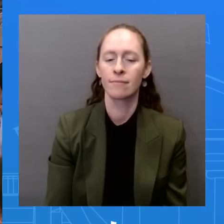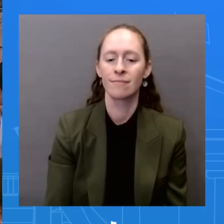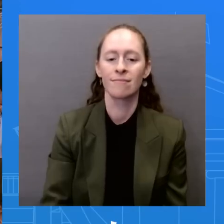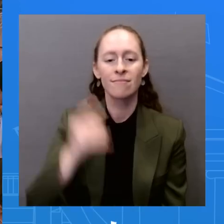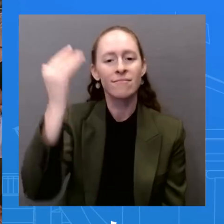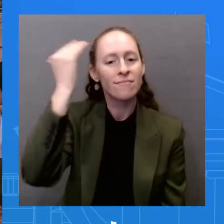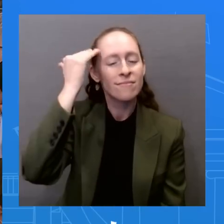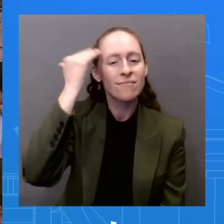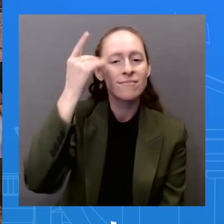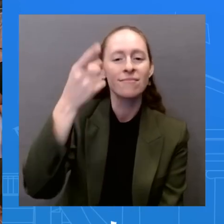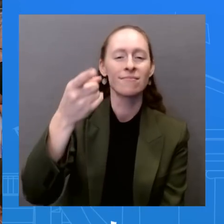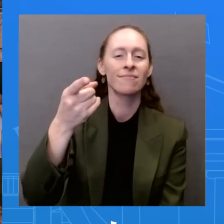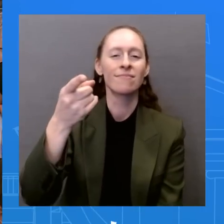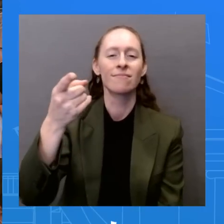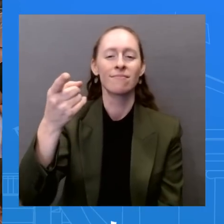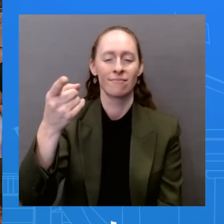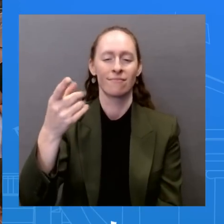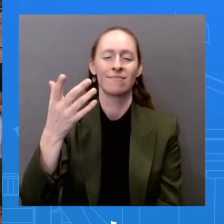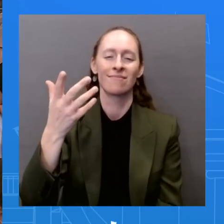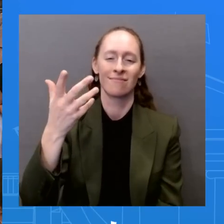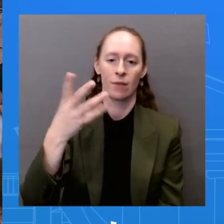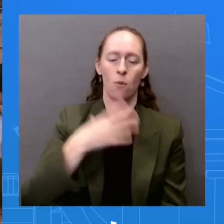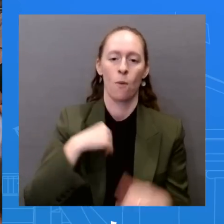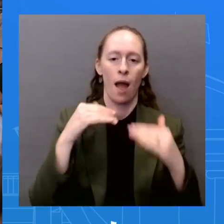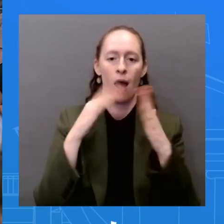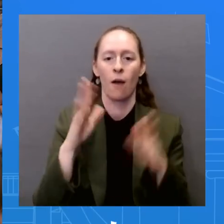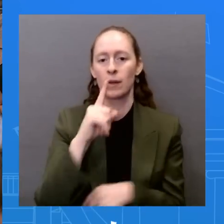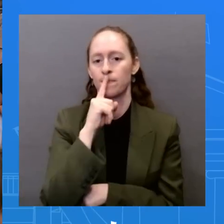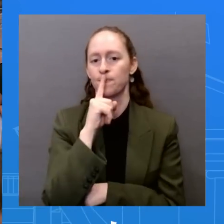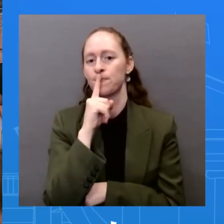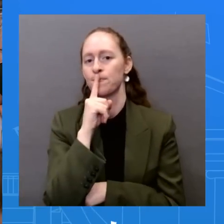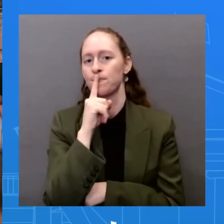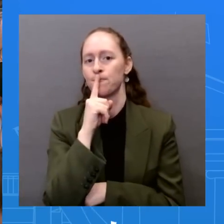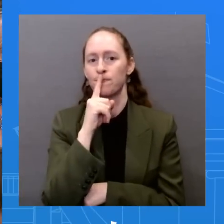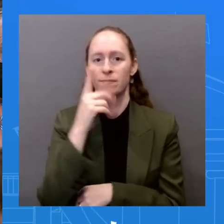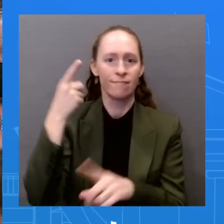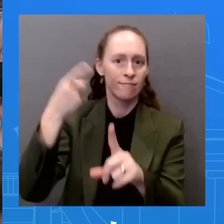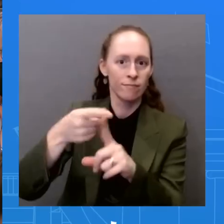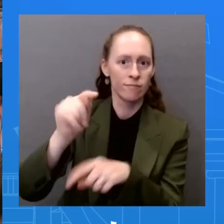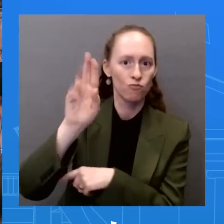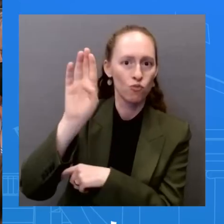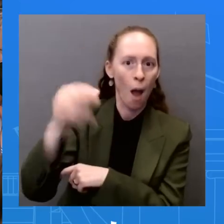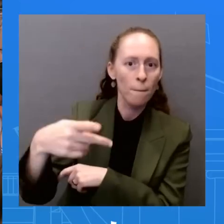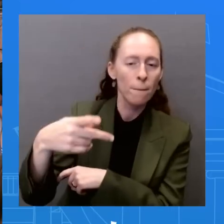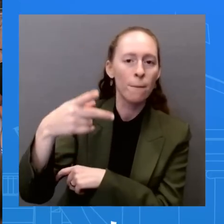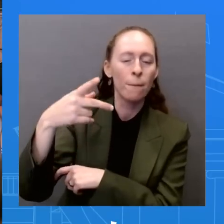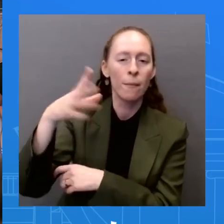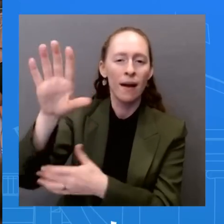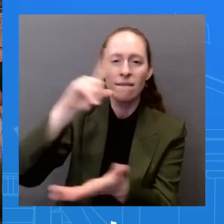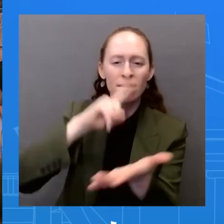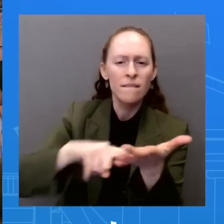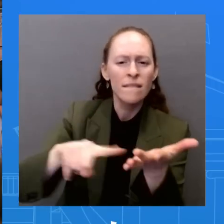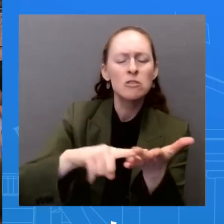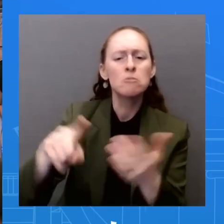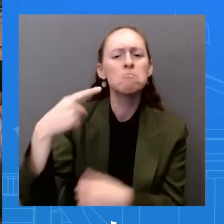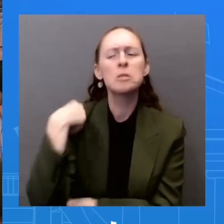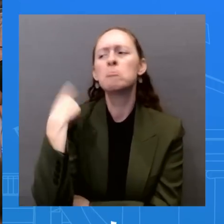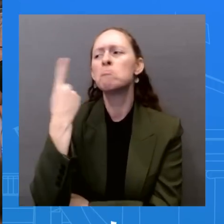at Mar-a-Lago or the subsequent investigation. But I'm wondering, as the President watches this story play out